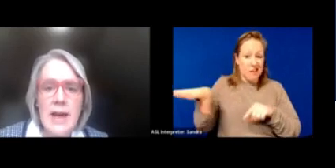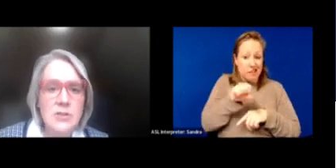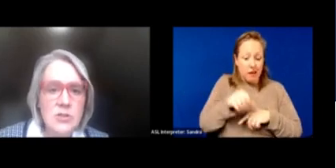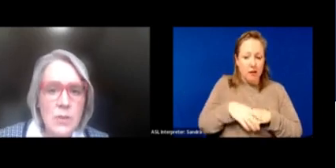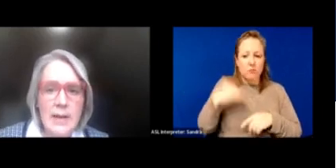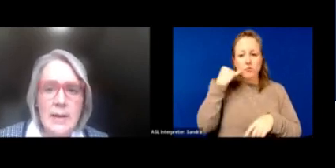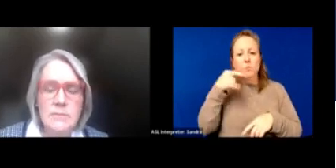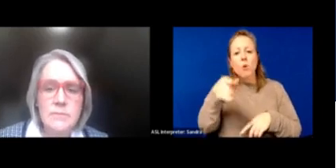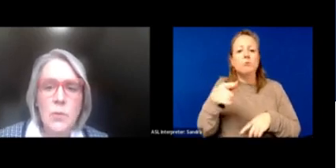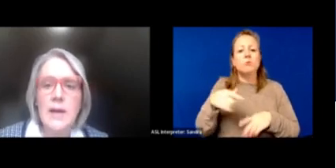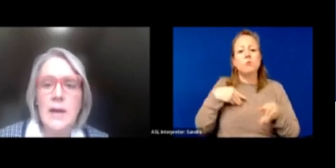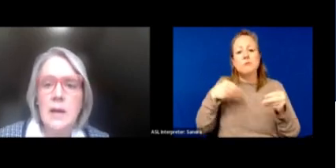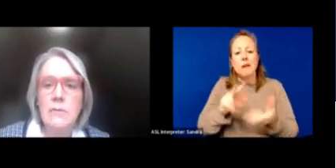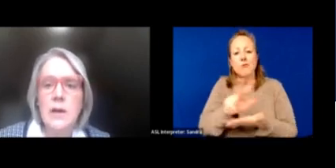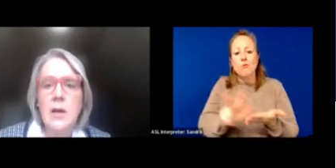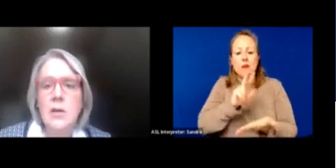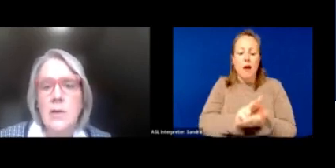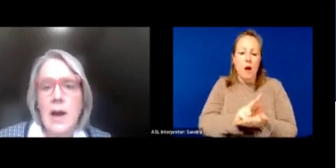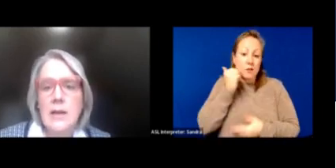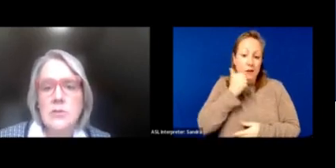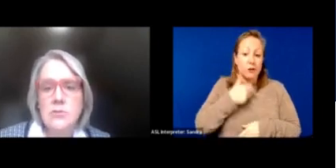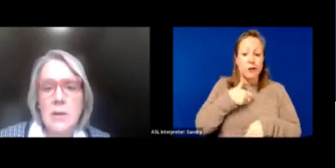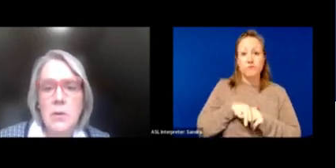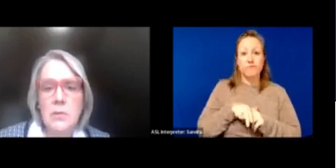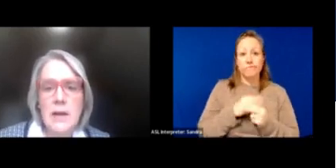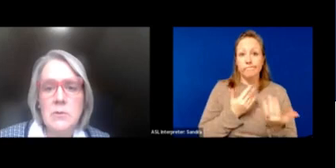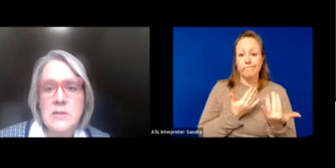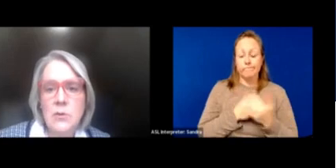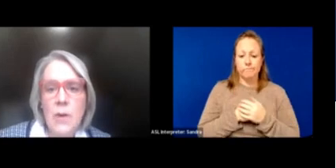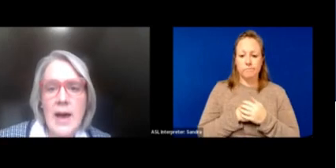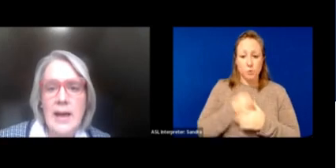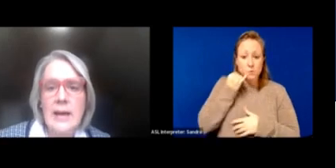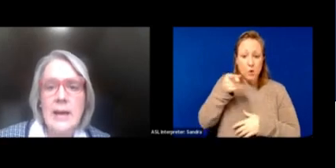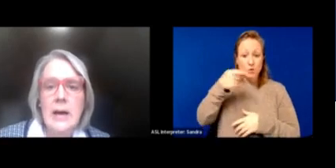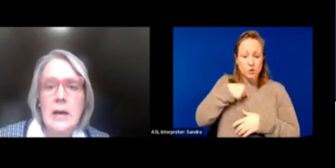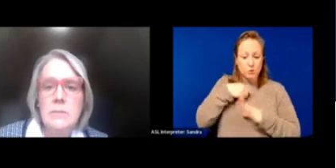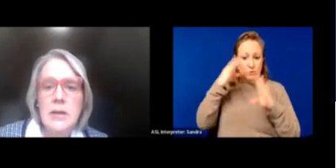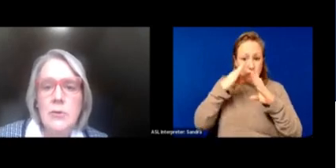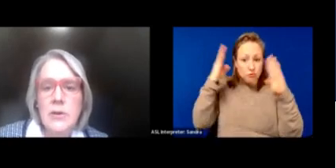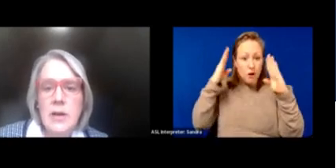day just waiting? What if you got into trouble and we're sitting away, and you couldn't